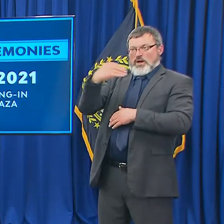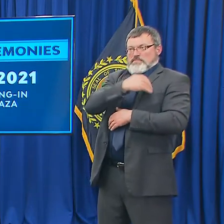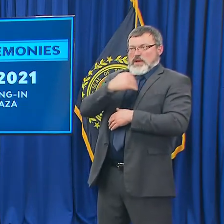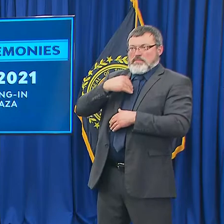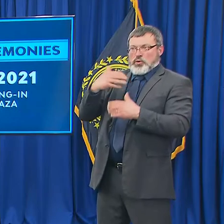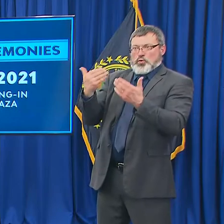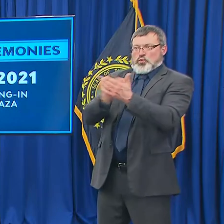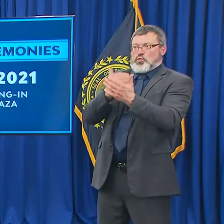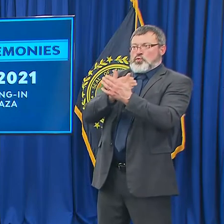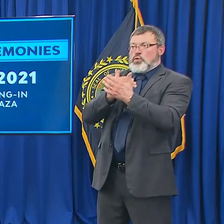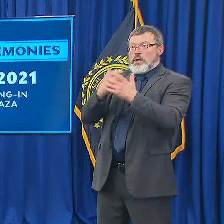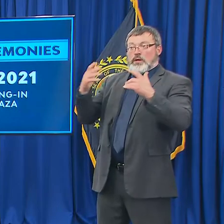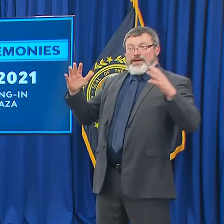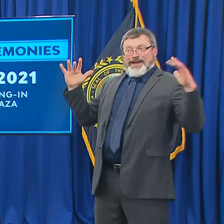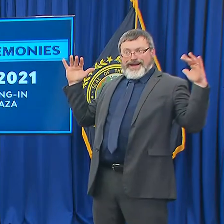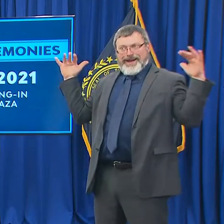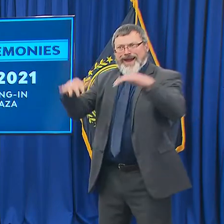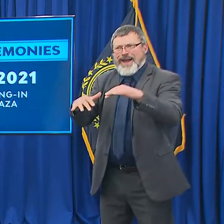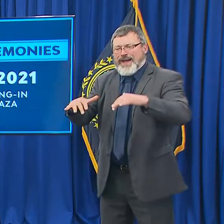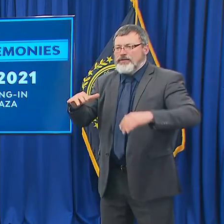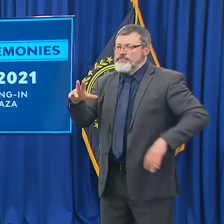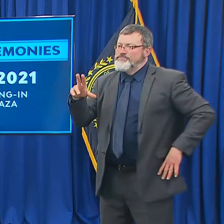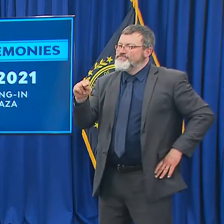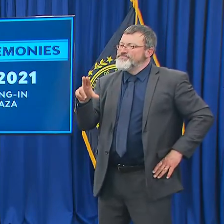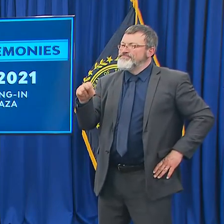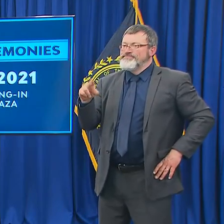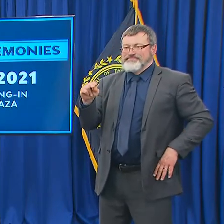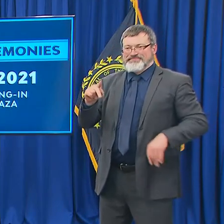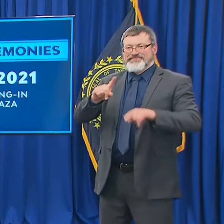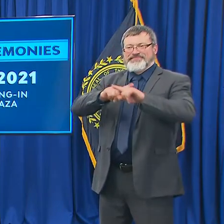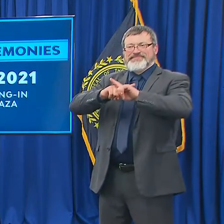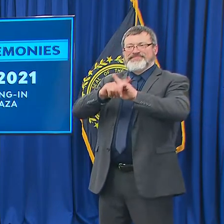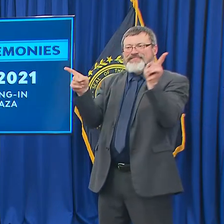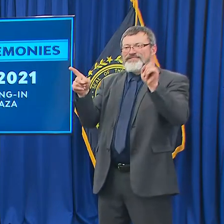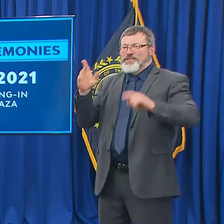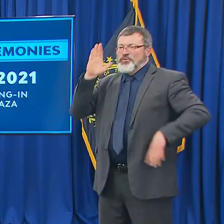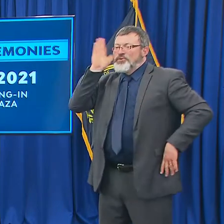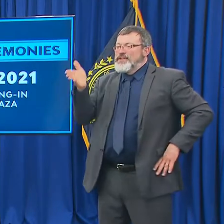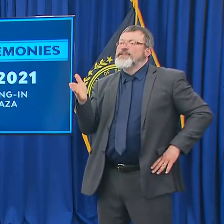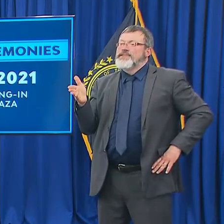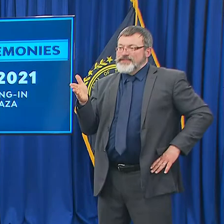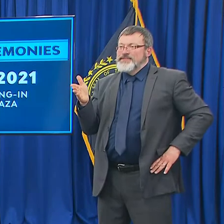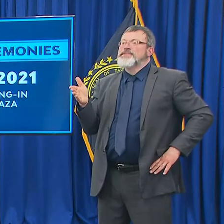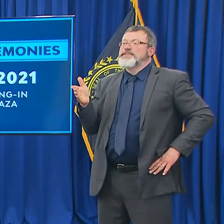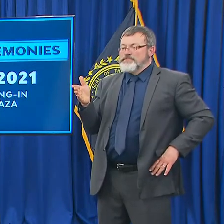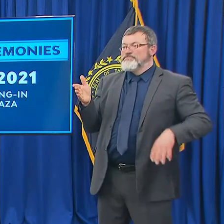in of governors will hold an inaugural celebration an indoor party again of hundreds of people probably